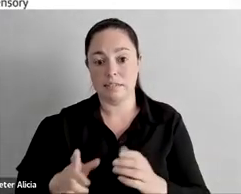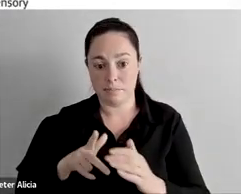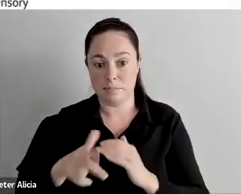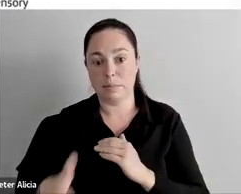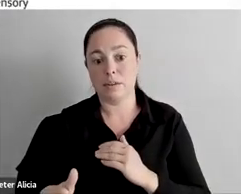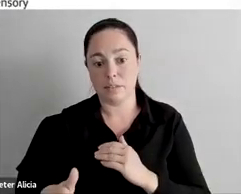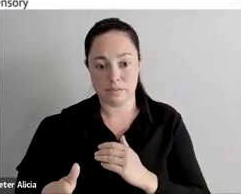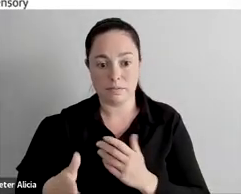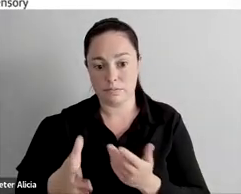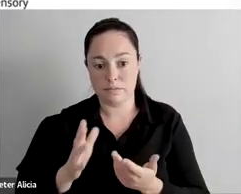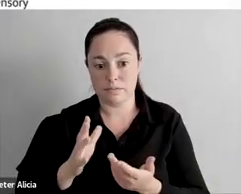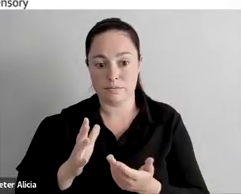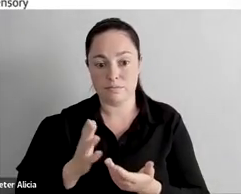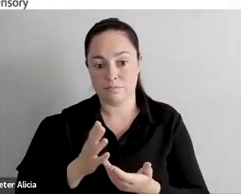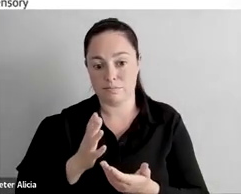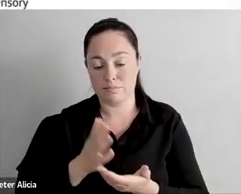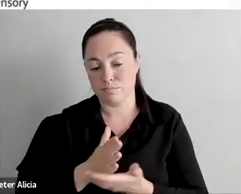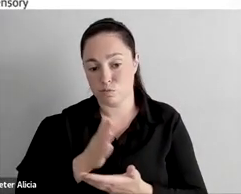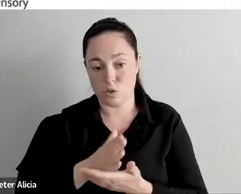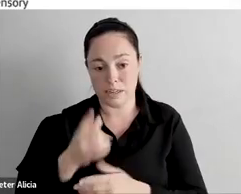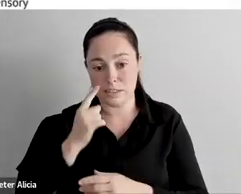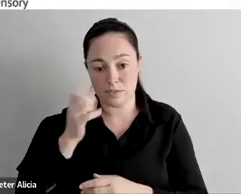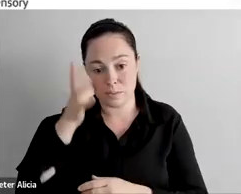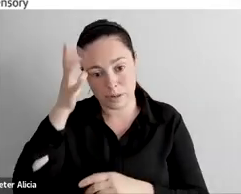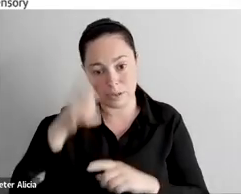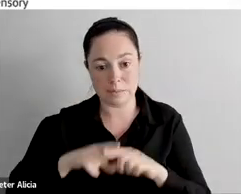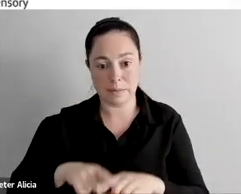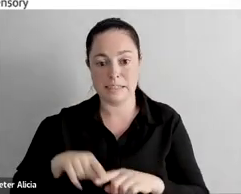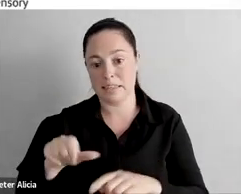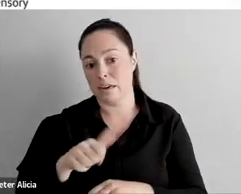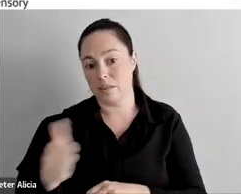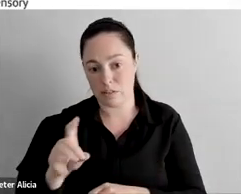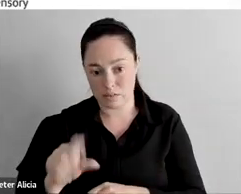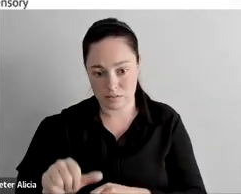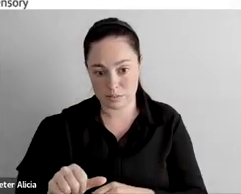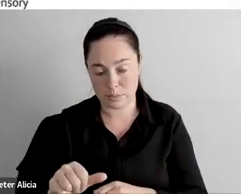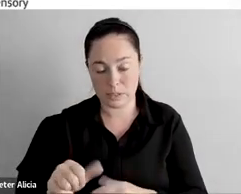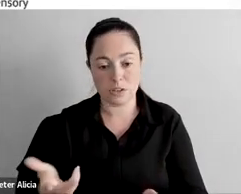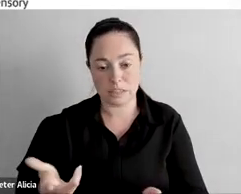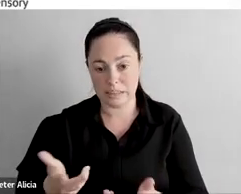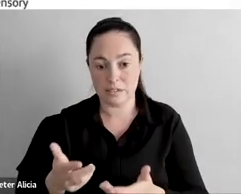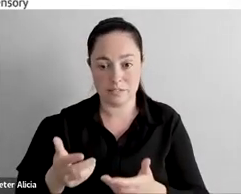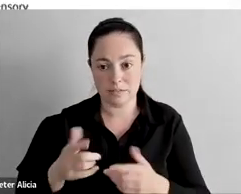parental rights based on disability of the parents. So it's